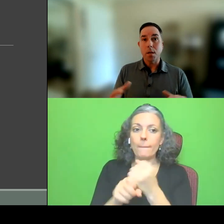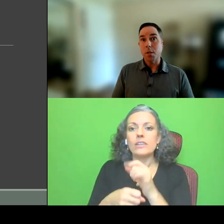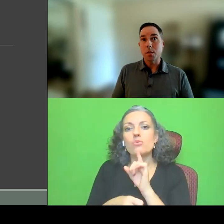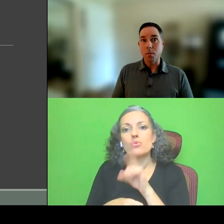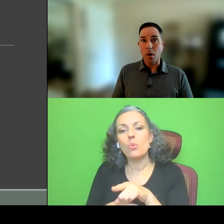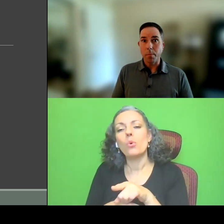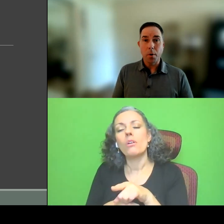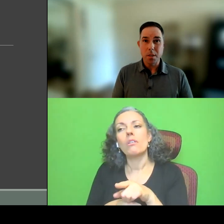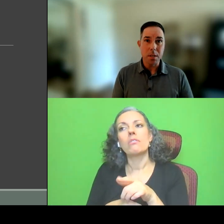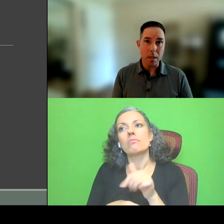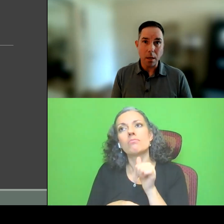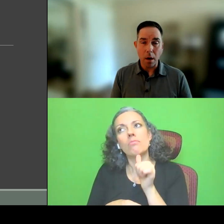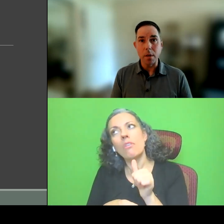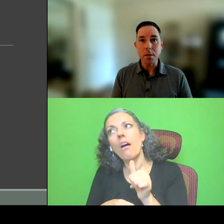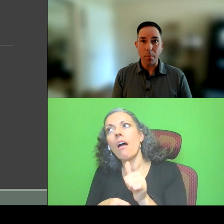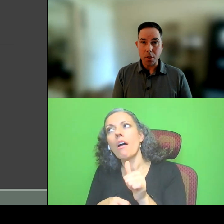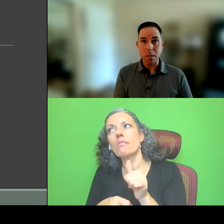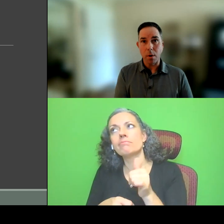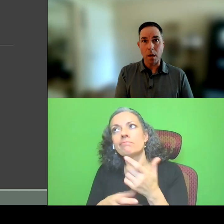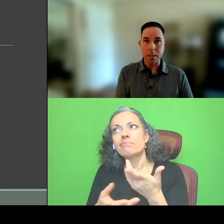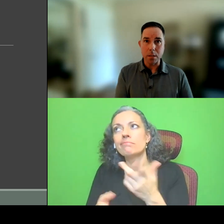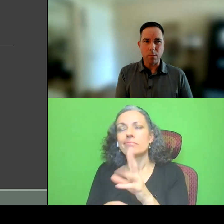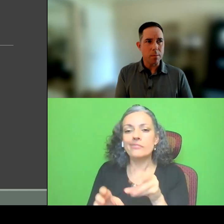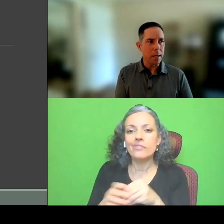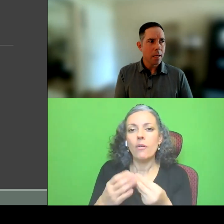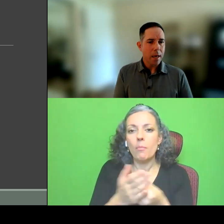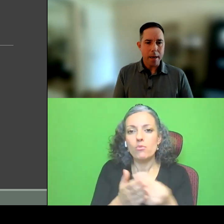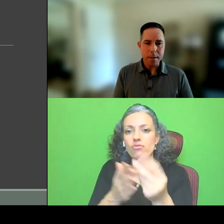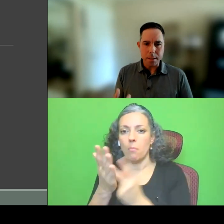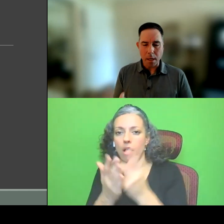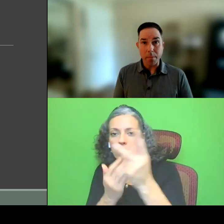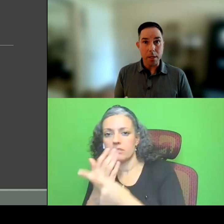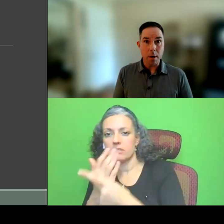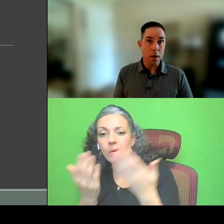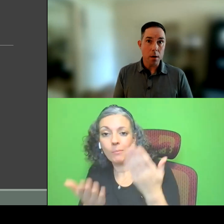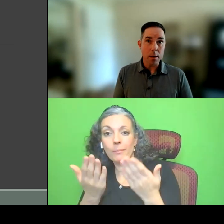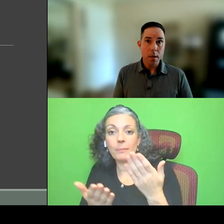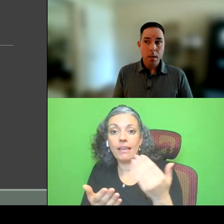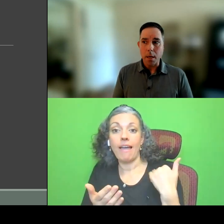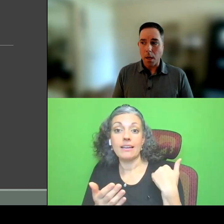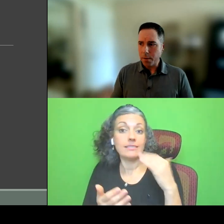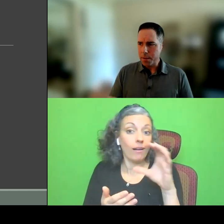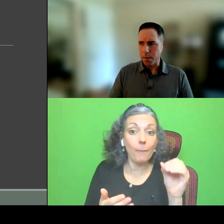subject to our purchasing governance, our purchasing policies, who may has the company credit card and under a certain